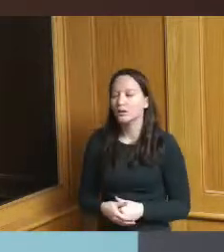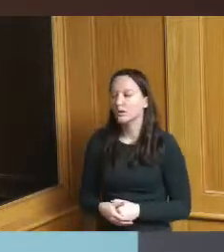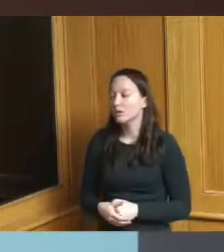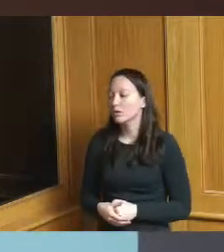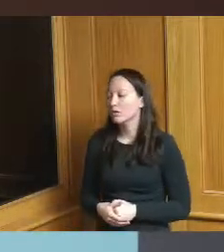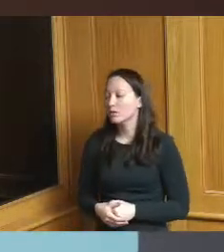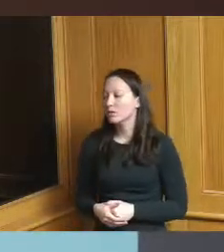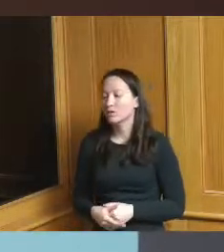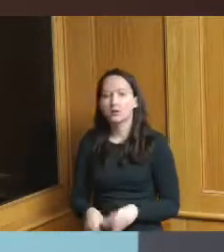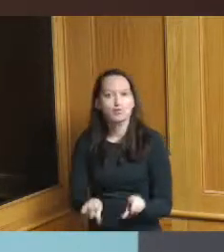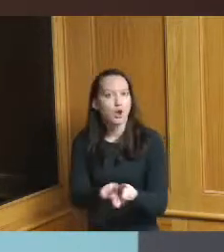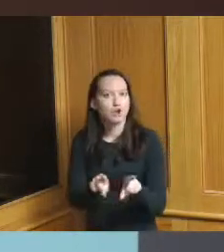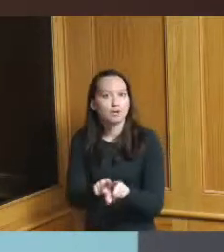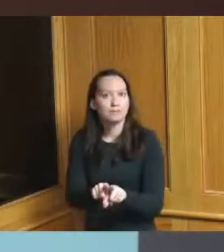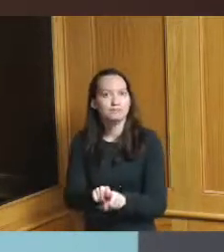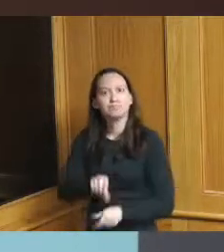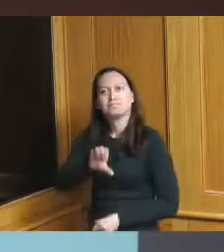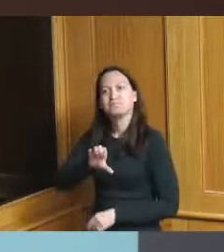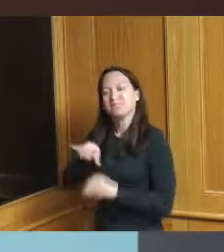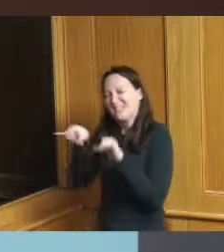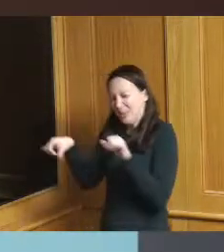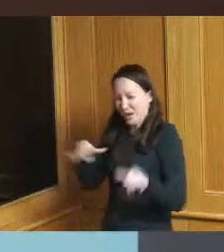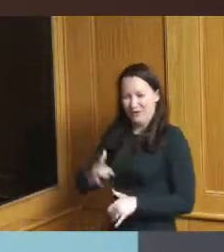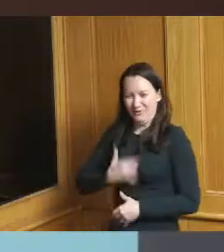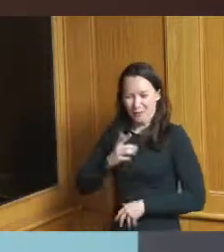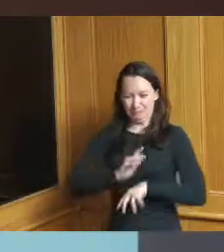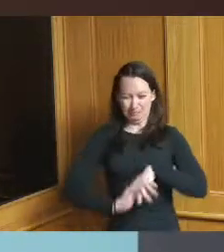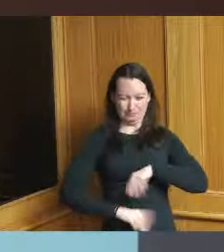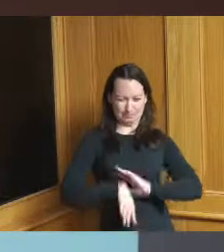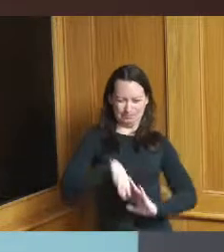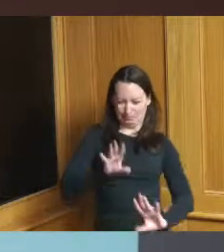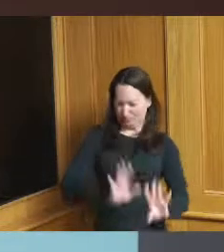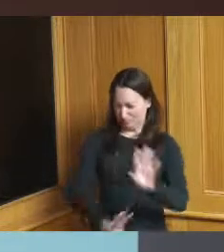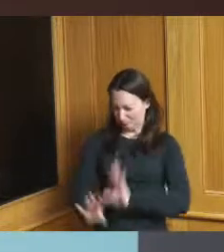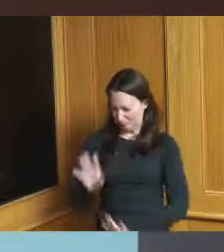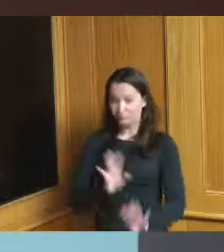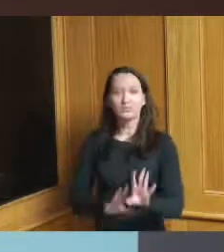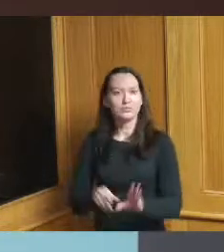the results are very similar but I didn't feel comfortable enough to include those but absolutely